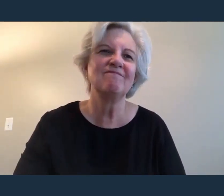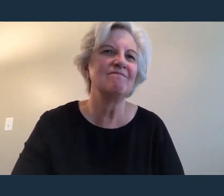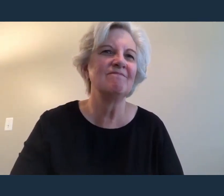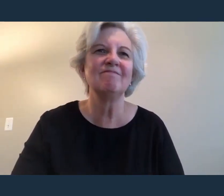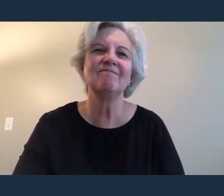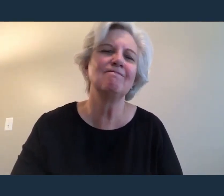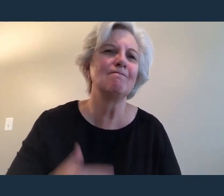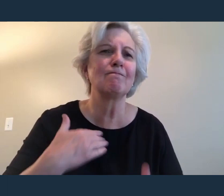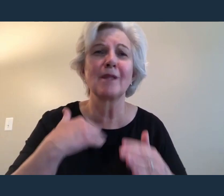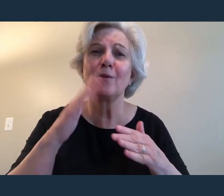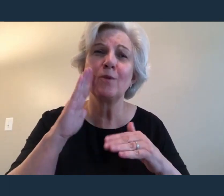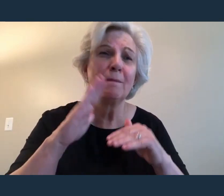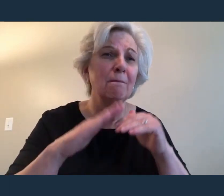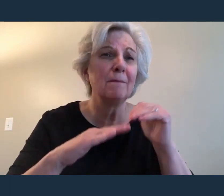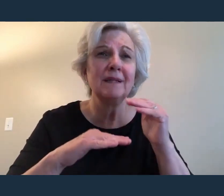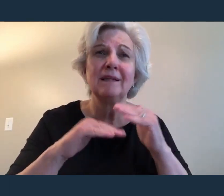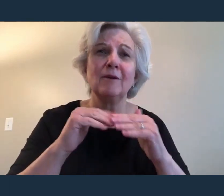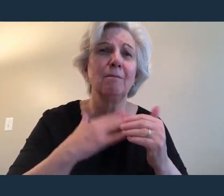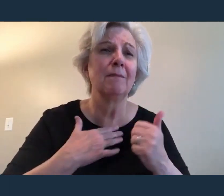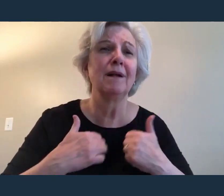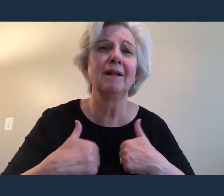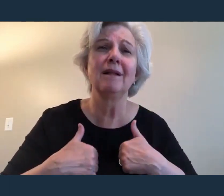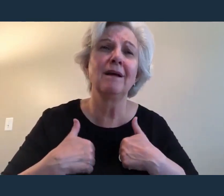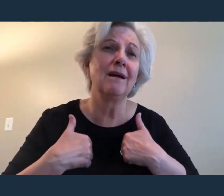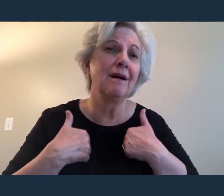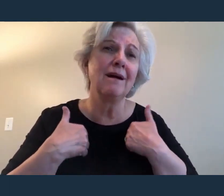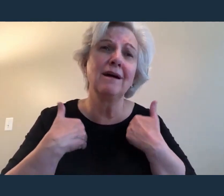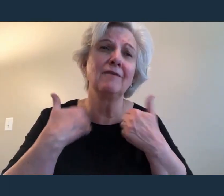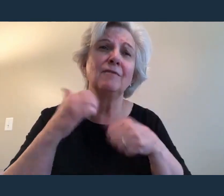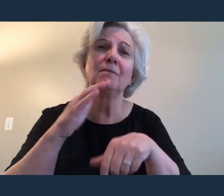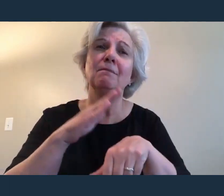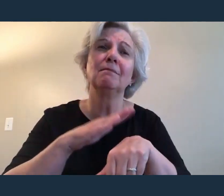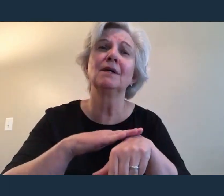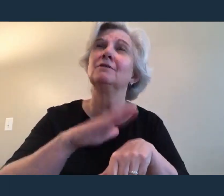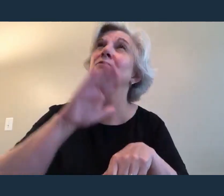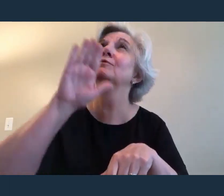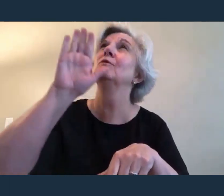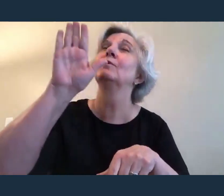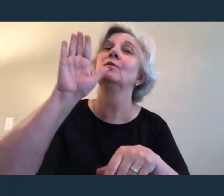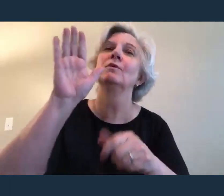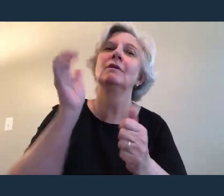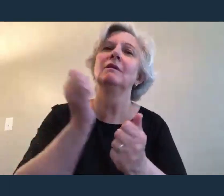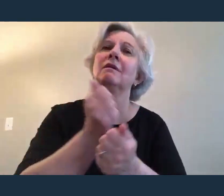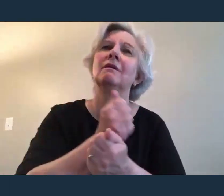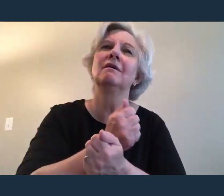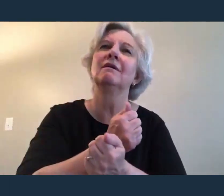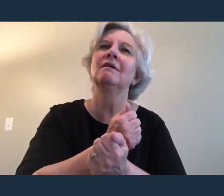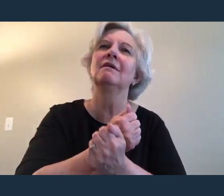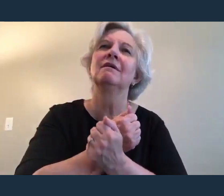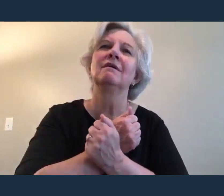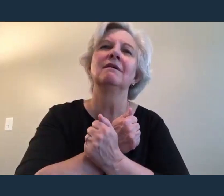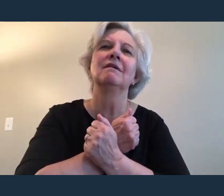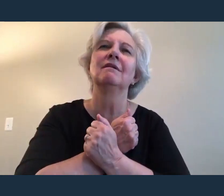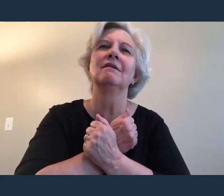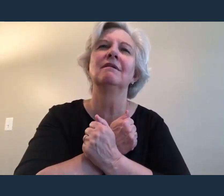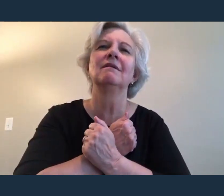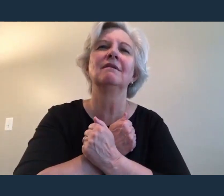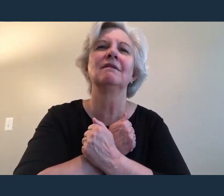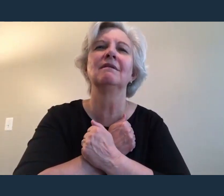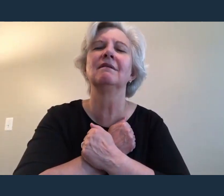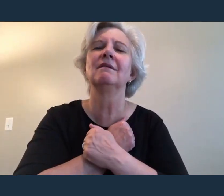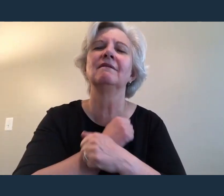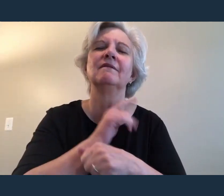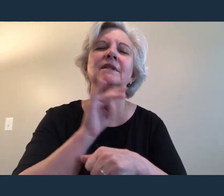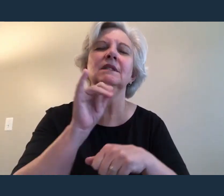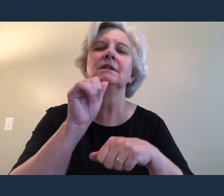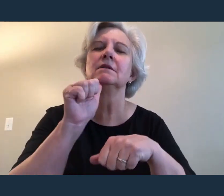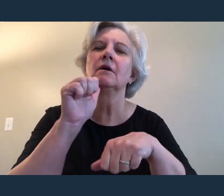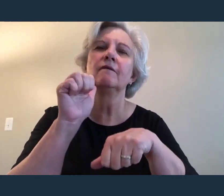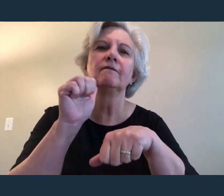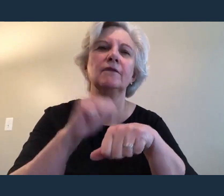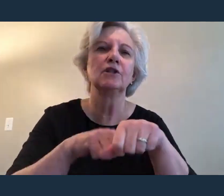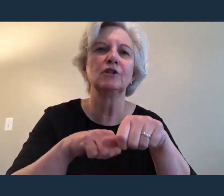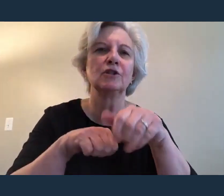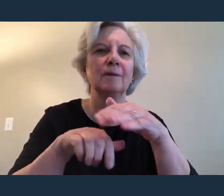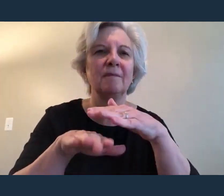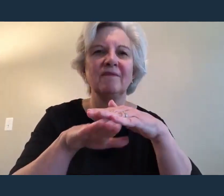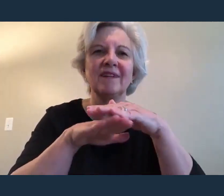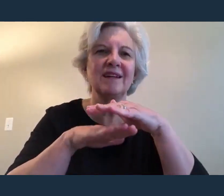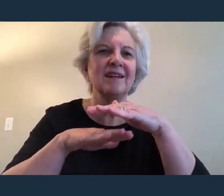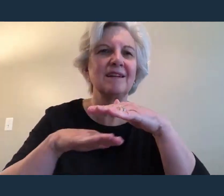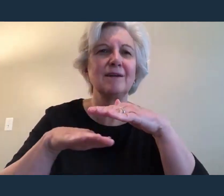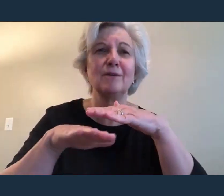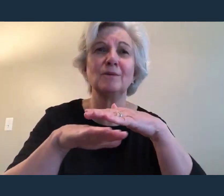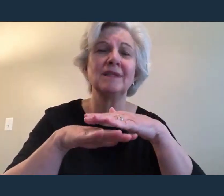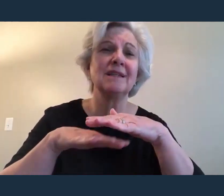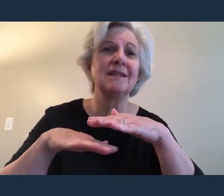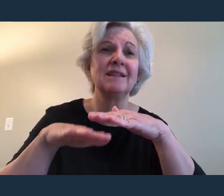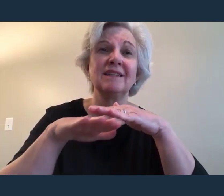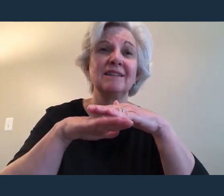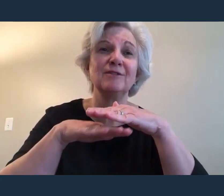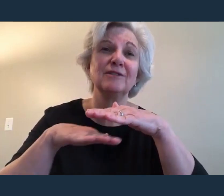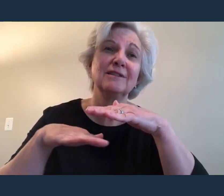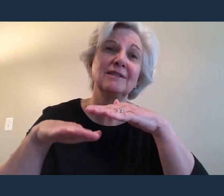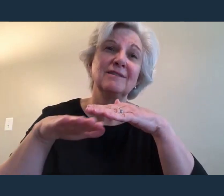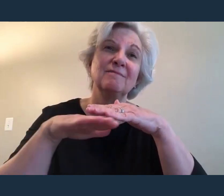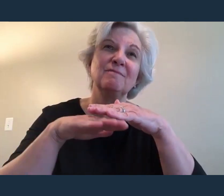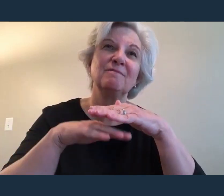I will build my life upon Your love It is a firm foundation